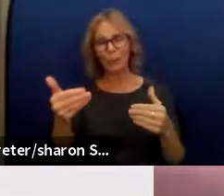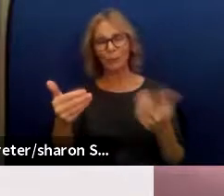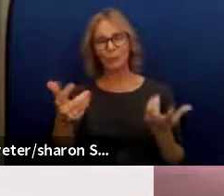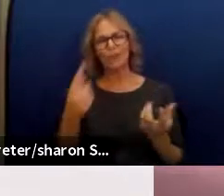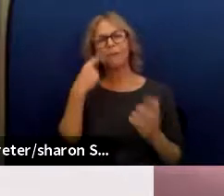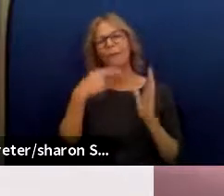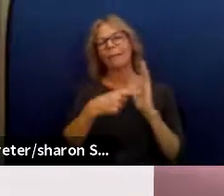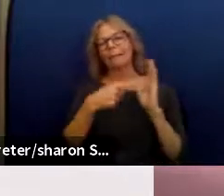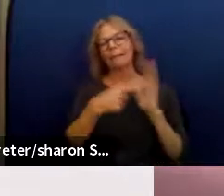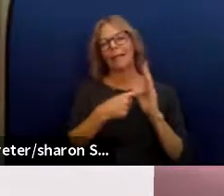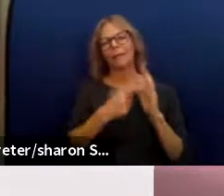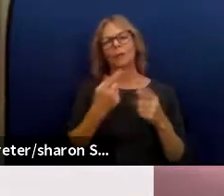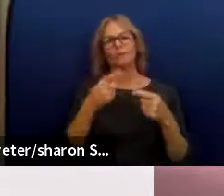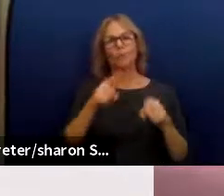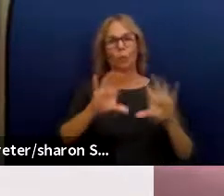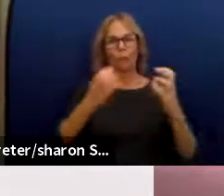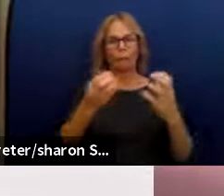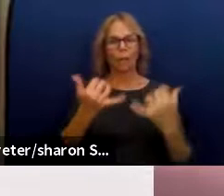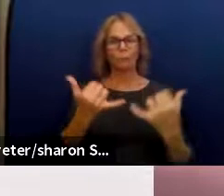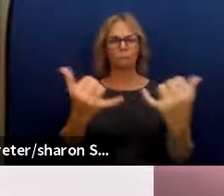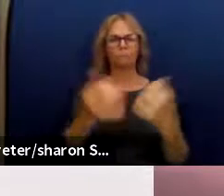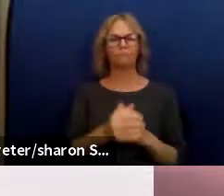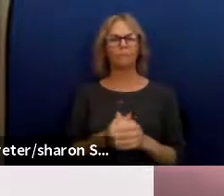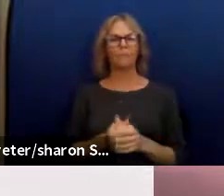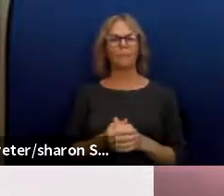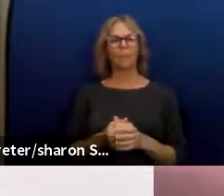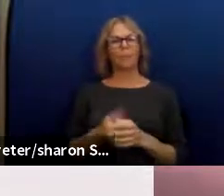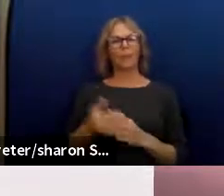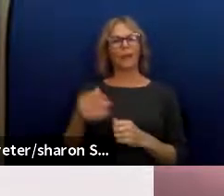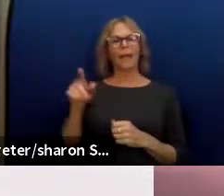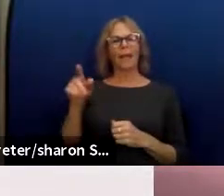it's, you know, in the middle of class or something, and you just want to ask the trans person, but you don't want to ask everyone